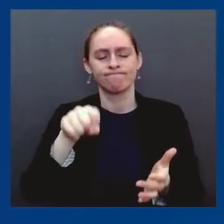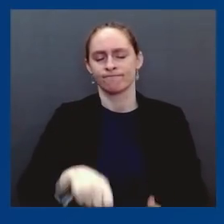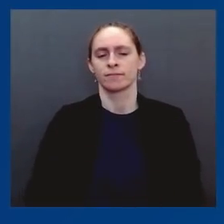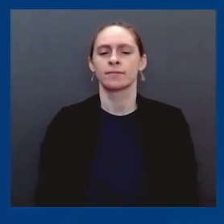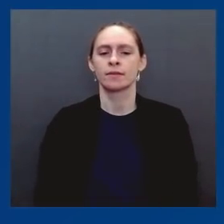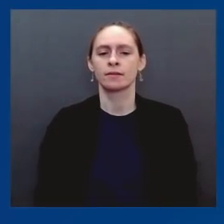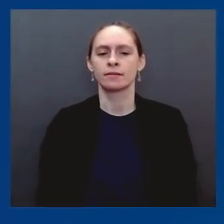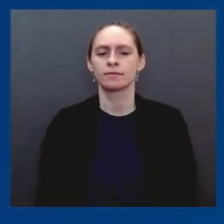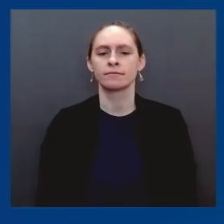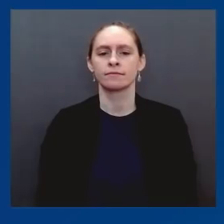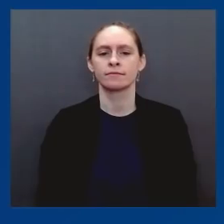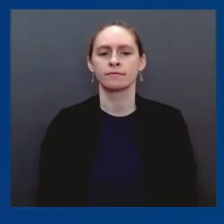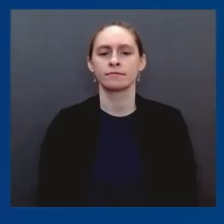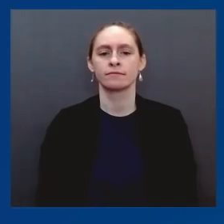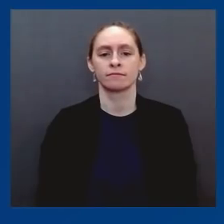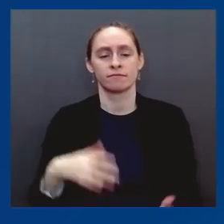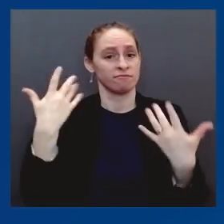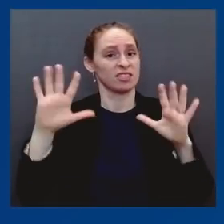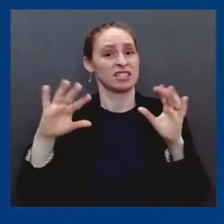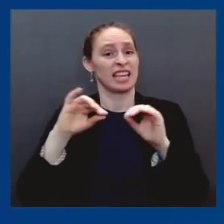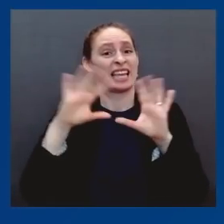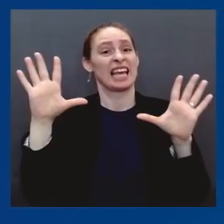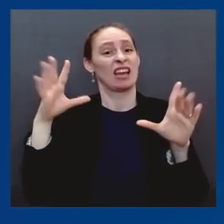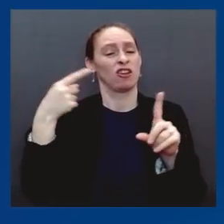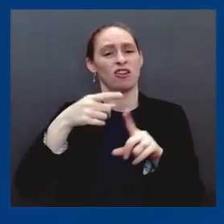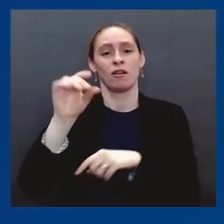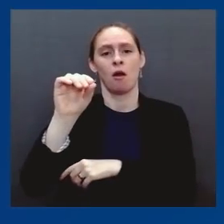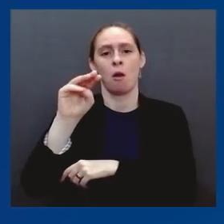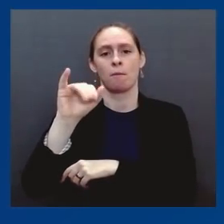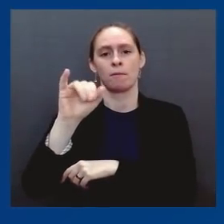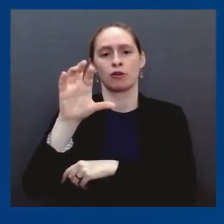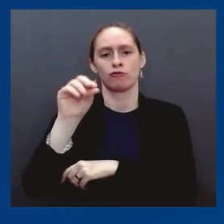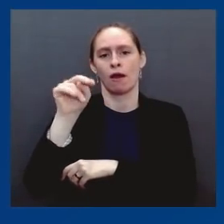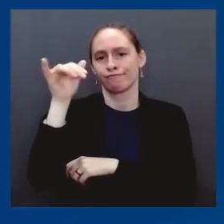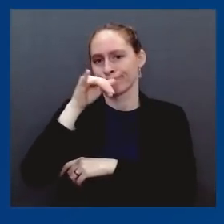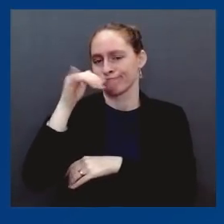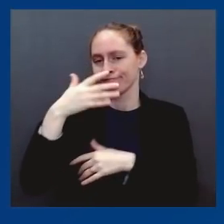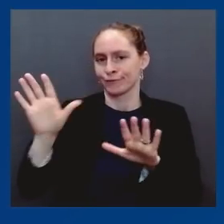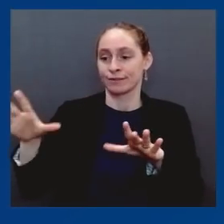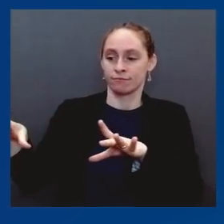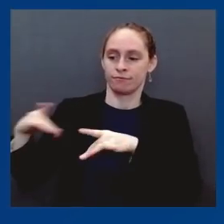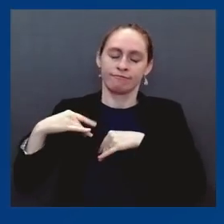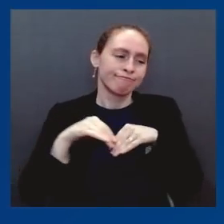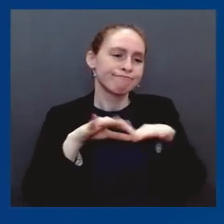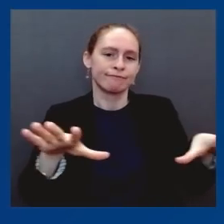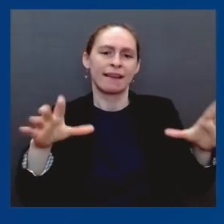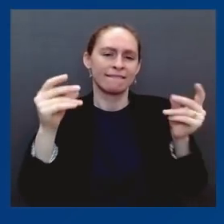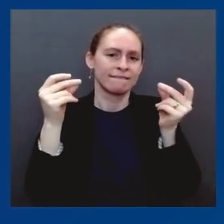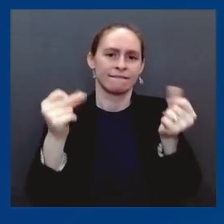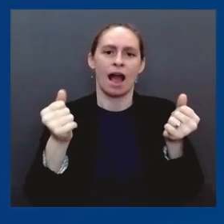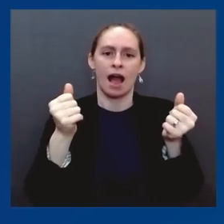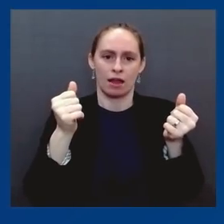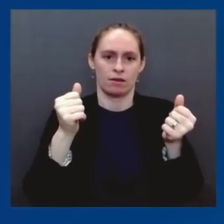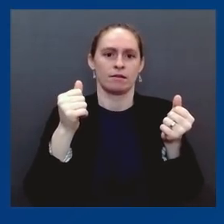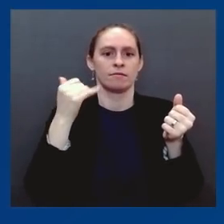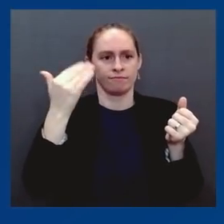In a few short weeks, Omicron has rapidly increased across the country and, we expect, will continue to circulate in the coming weeks.